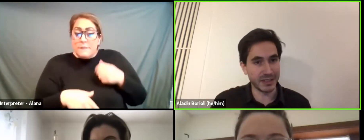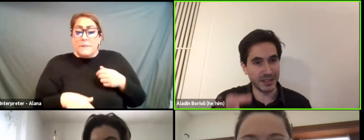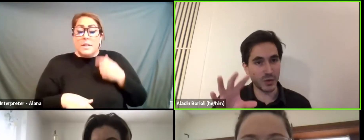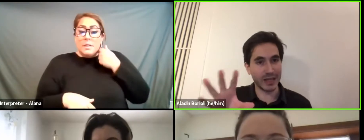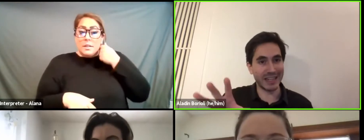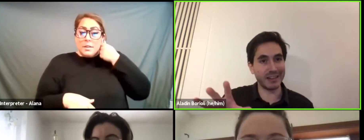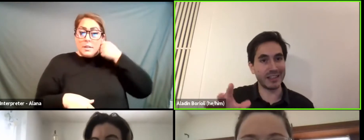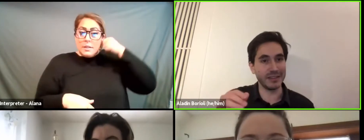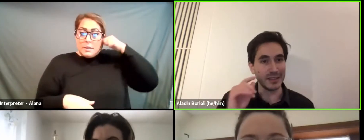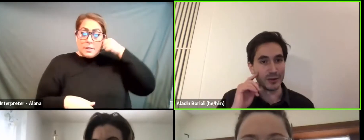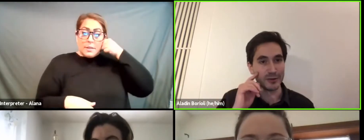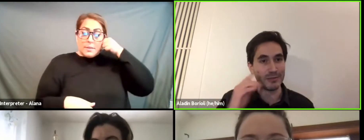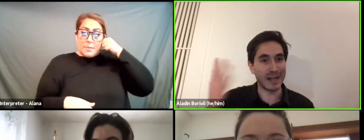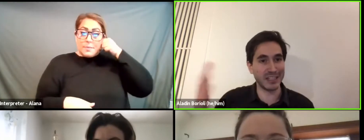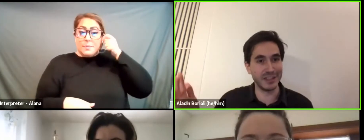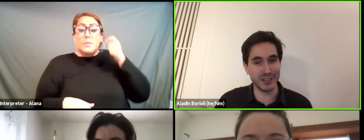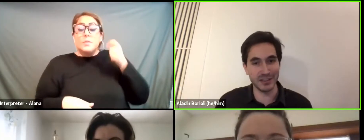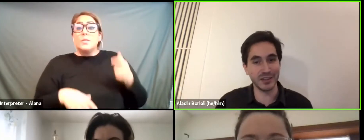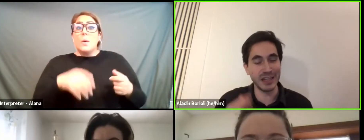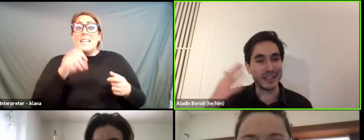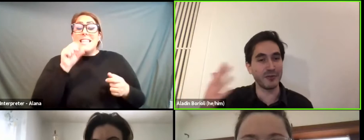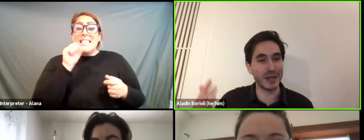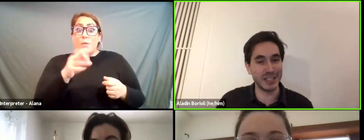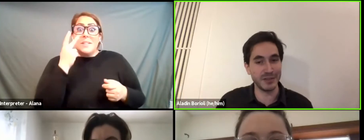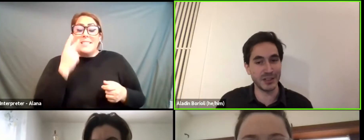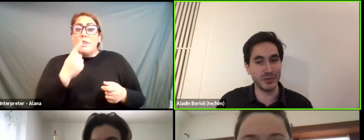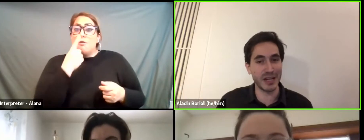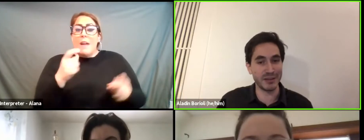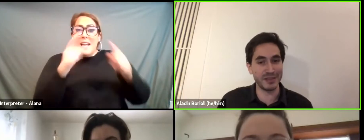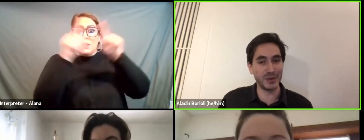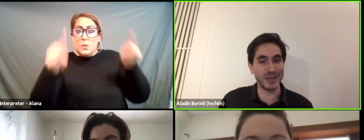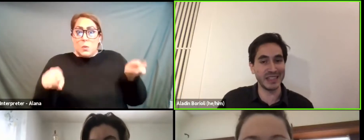is quite characteristic of machine vision—the idea of machine vision, we have a thing in our days.